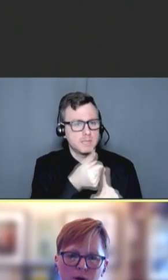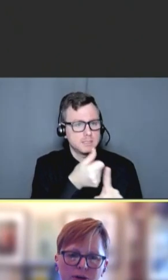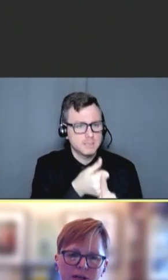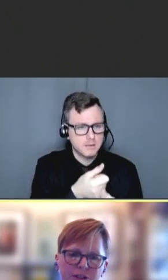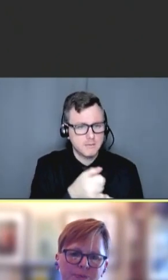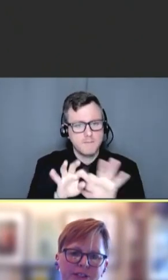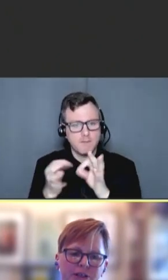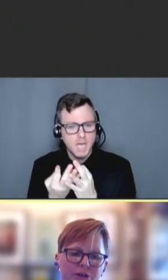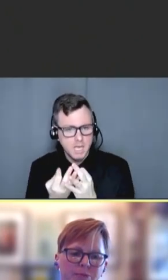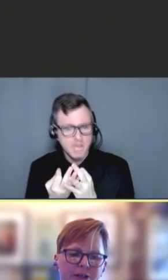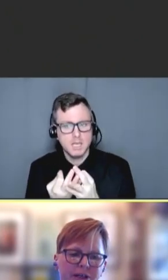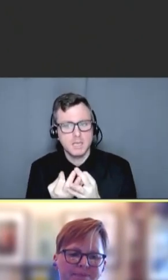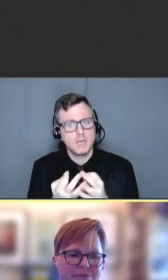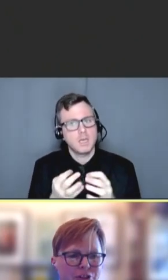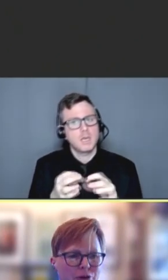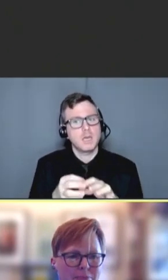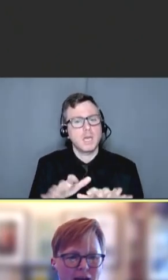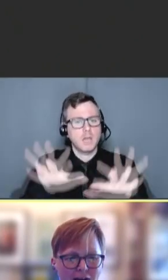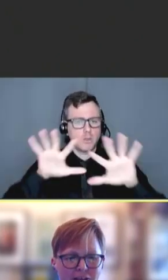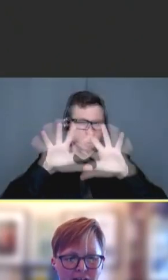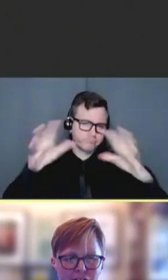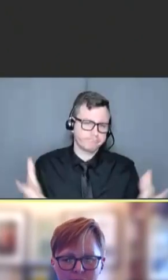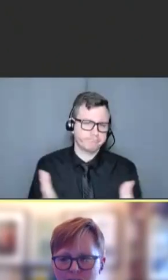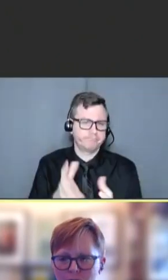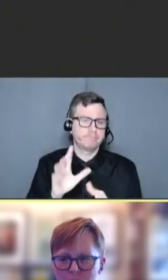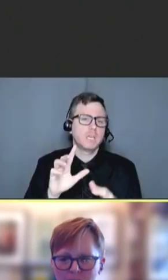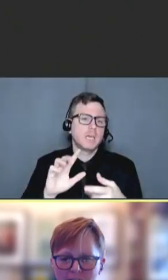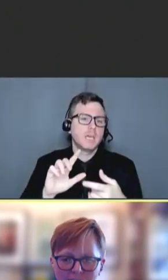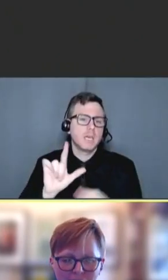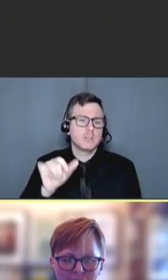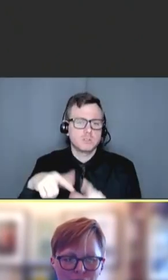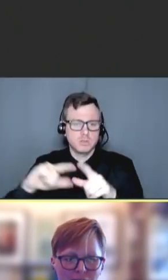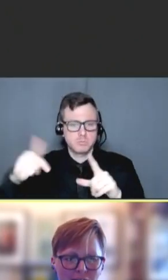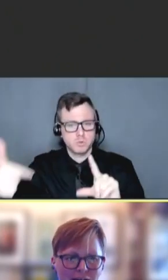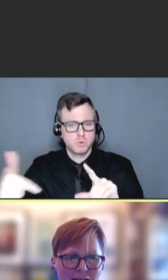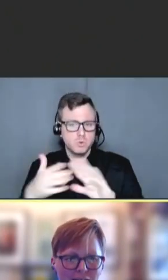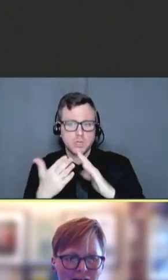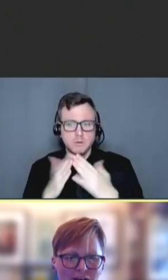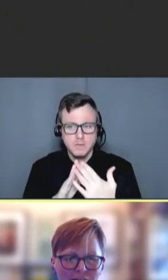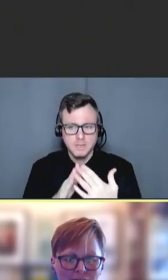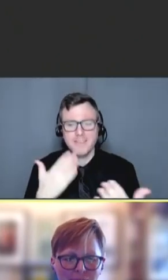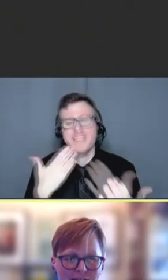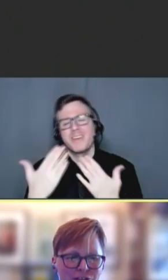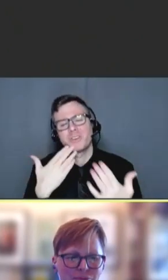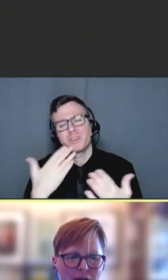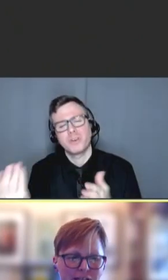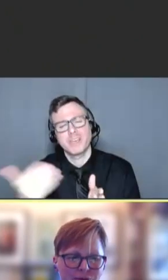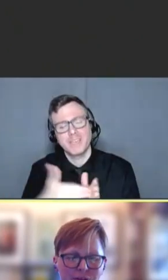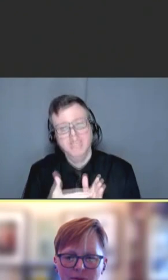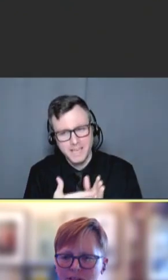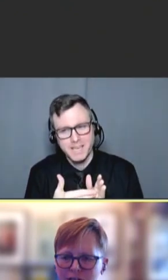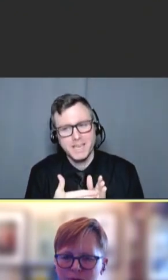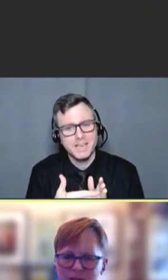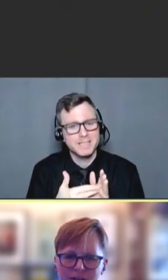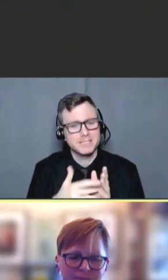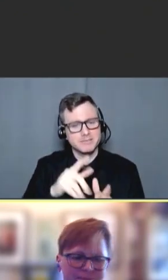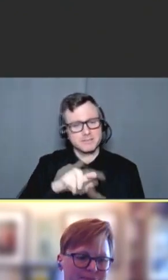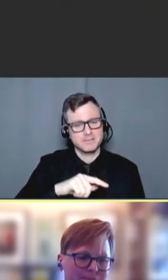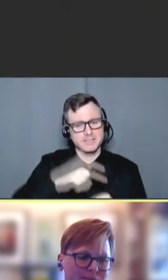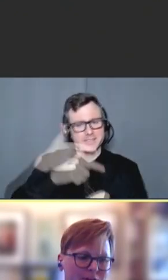and the broader LGBTQ community. So, on behalf of the LGBTQ community, thank you again, and I'll pass to my next -- the next presenter.